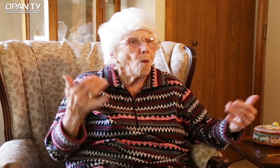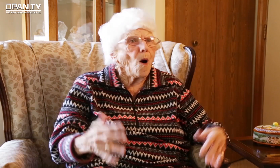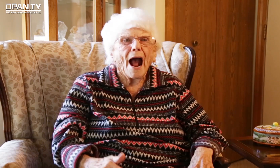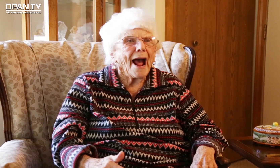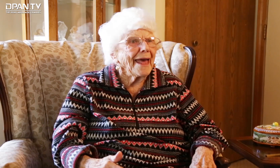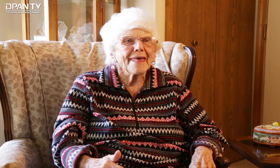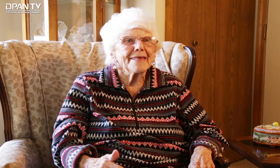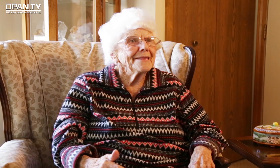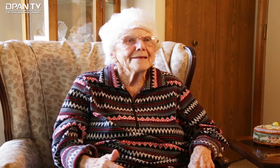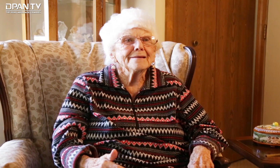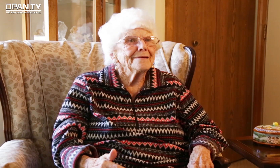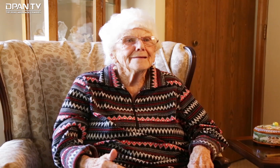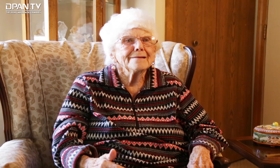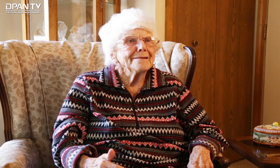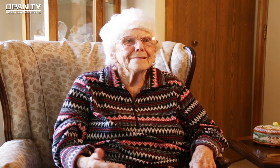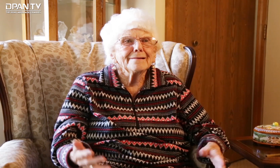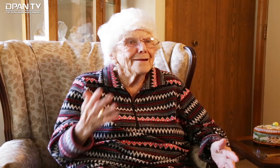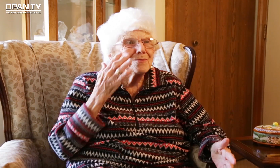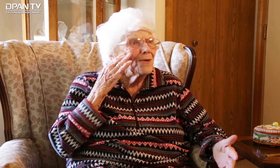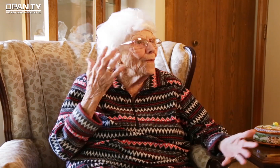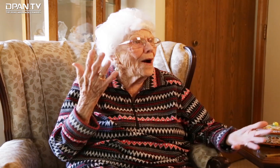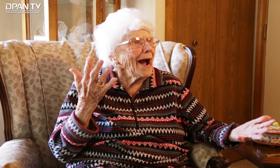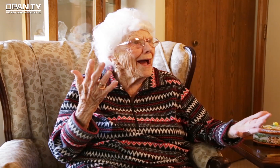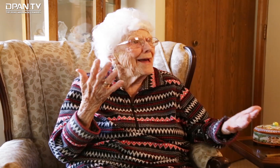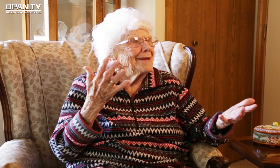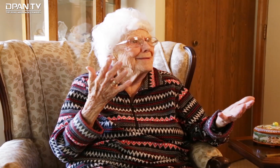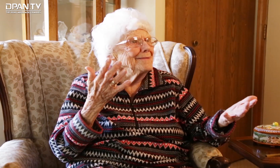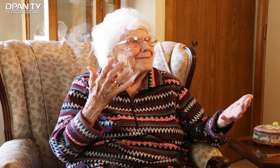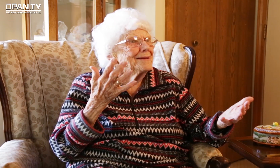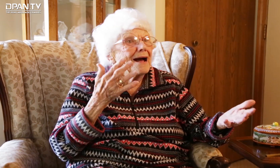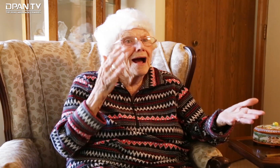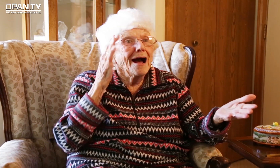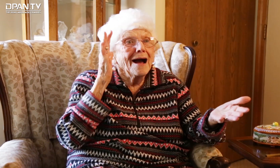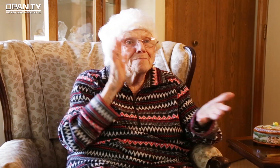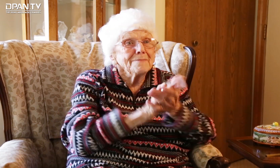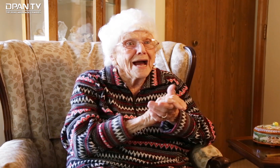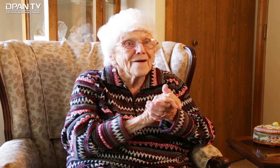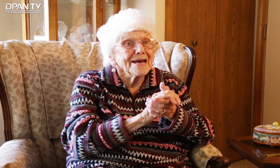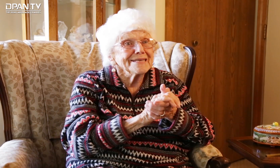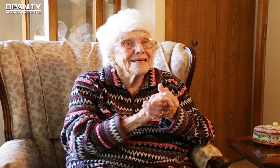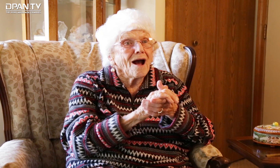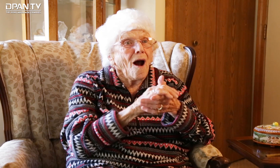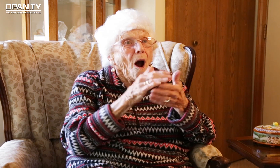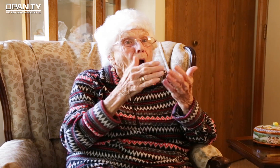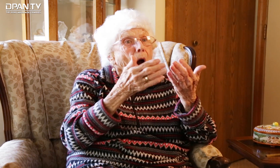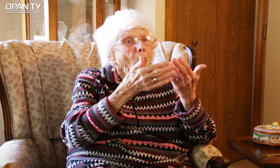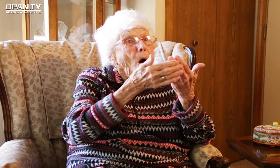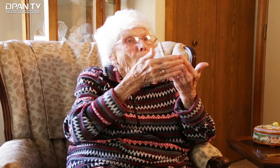I asked him why he would say that. He just said, "I don't know why." And we got married.